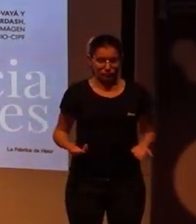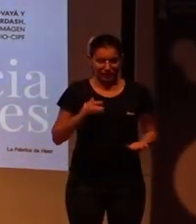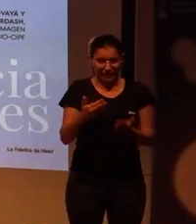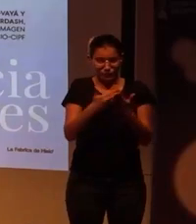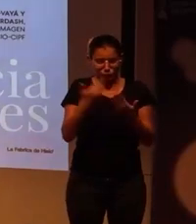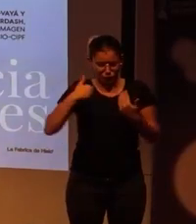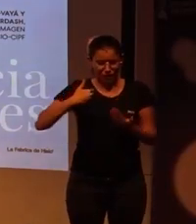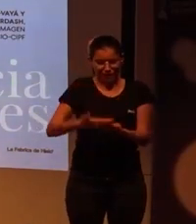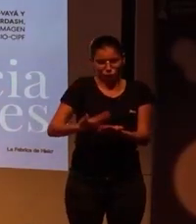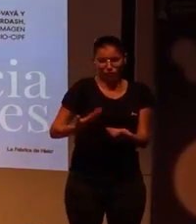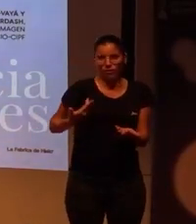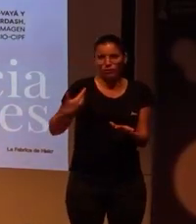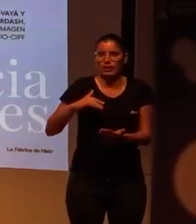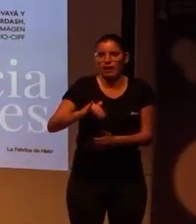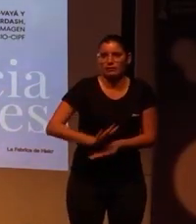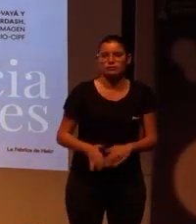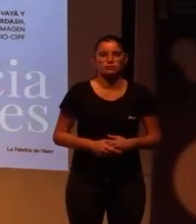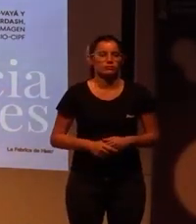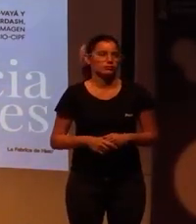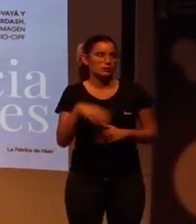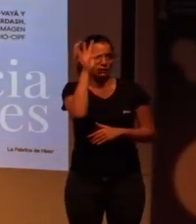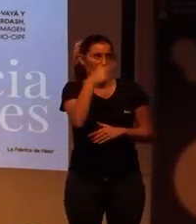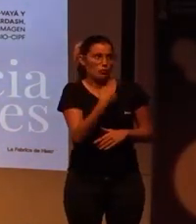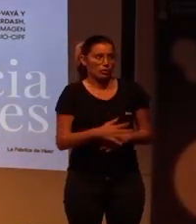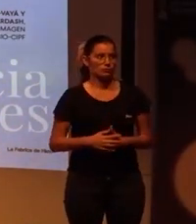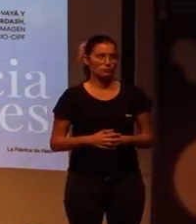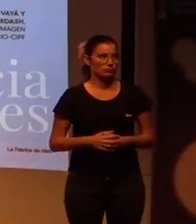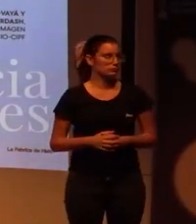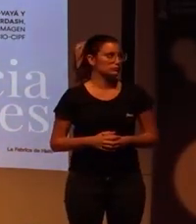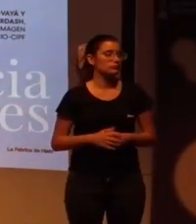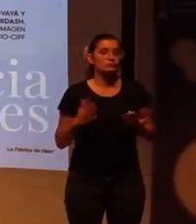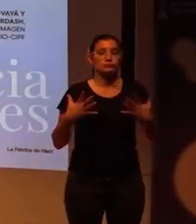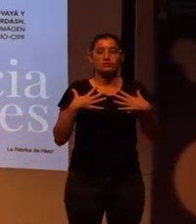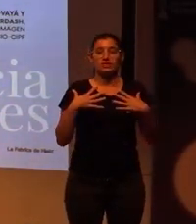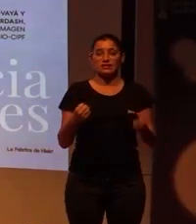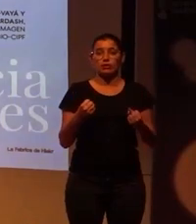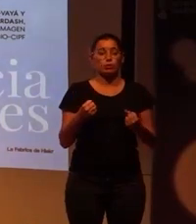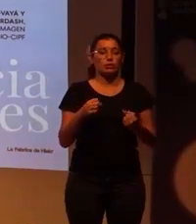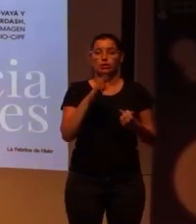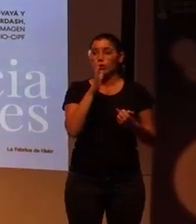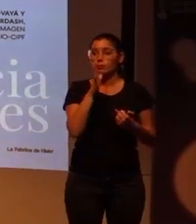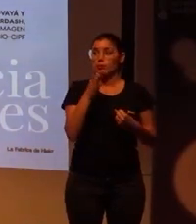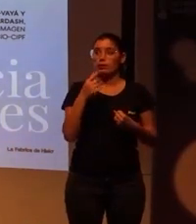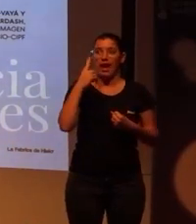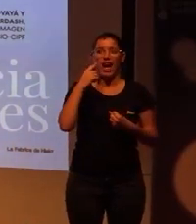that is, it has been academically proven that it happens. Health, because you improve your eating habits,